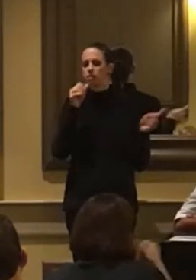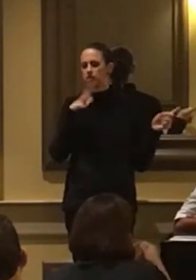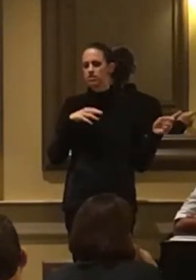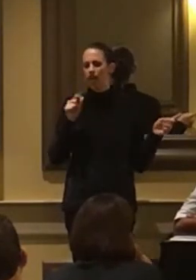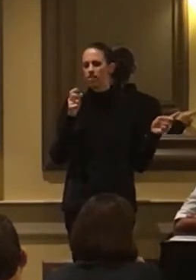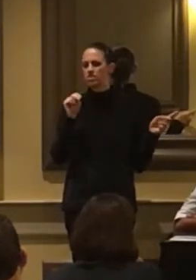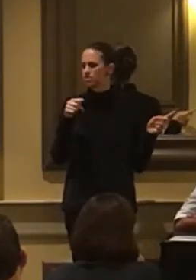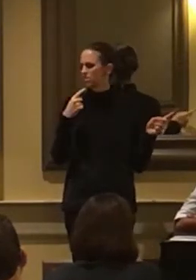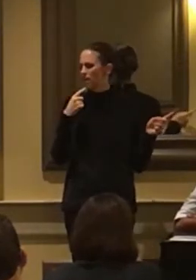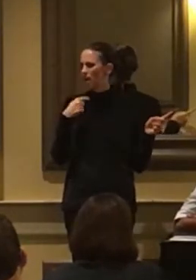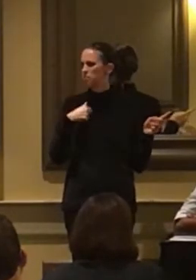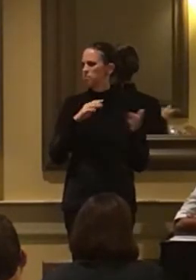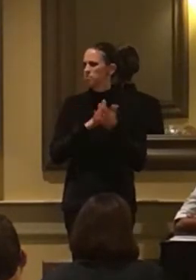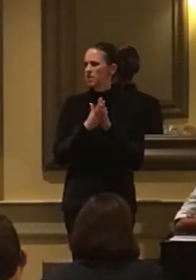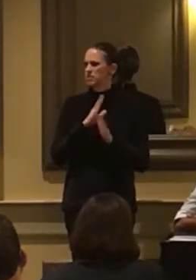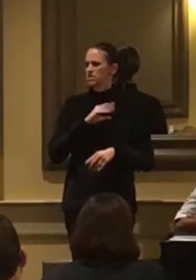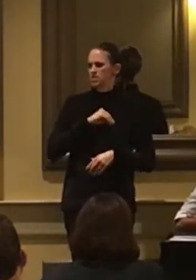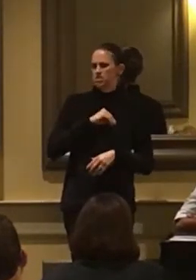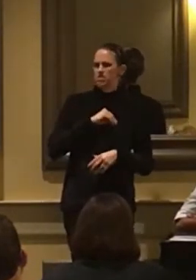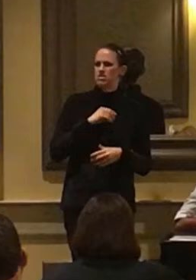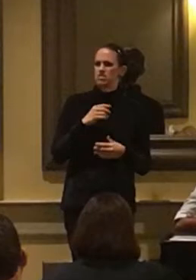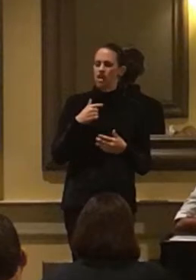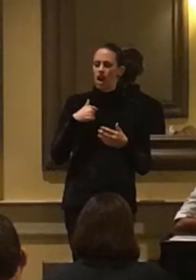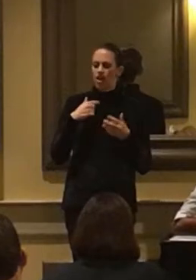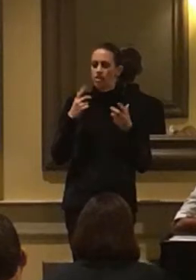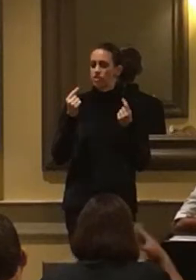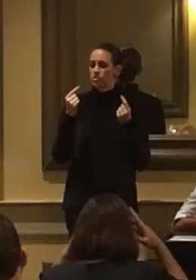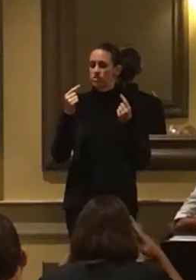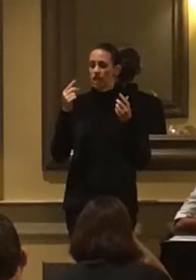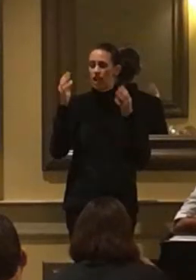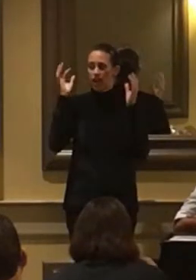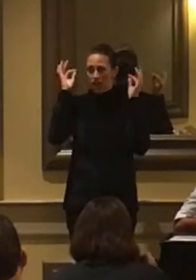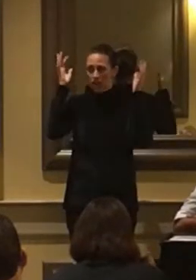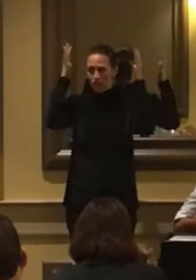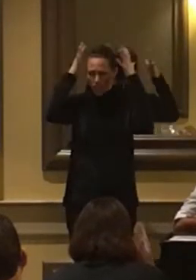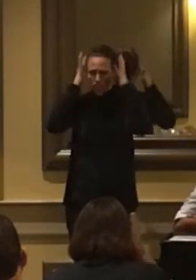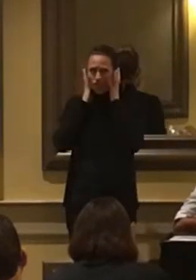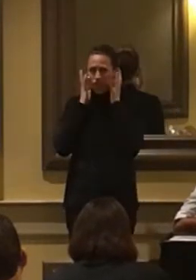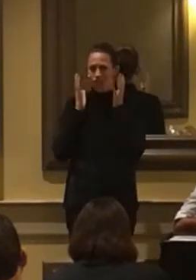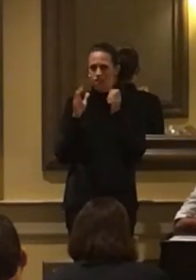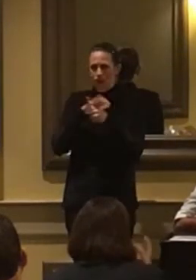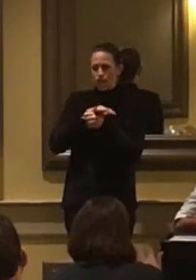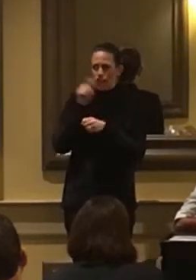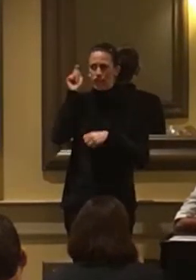and that time hearing, wear my hair down to cover my hearing aids. Didn't want anyone to know I had them.